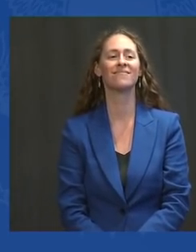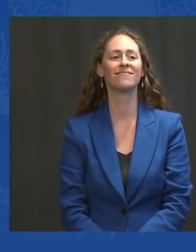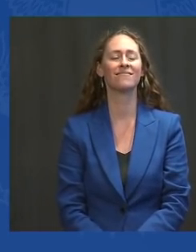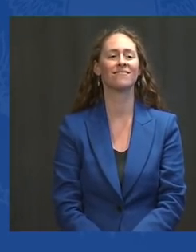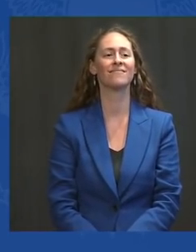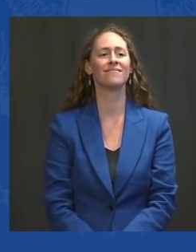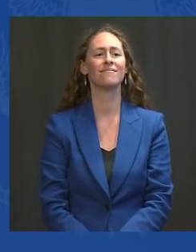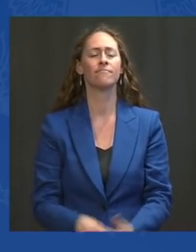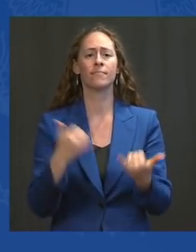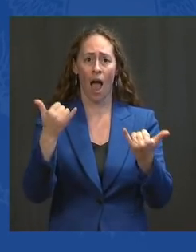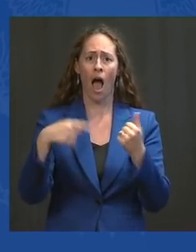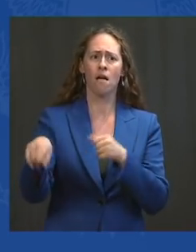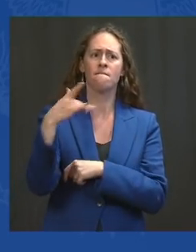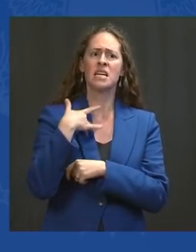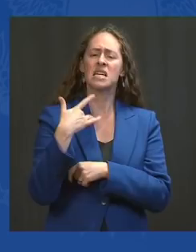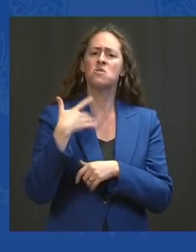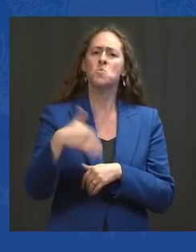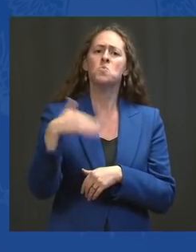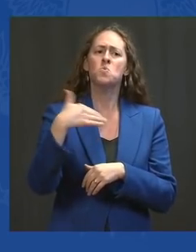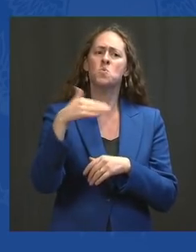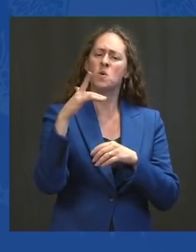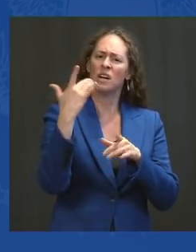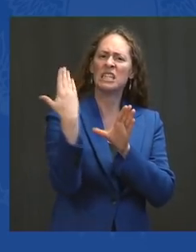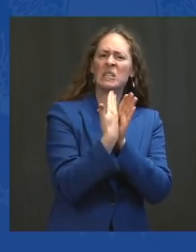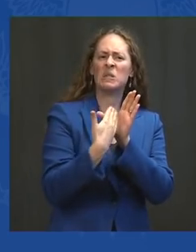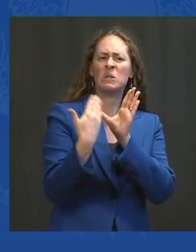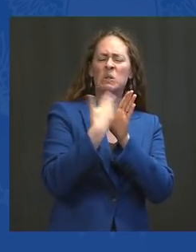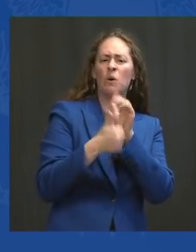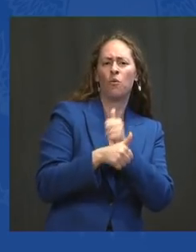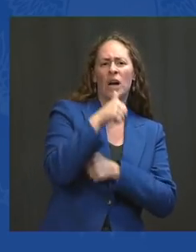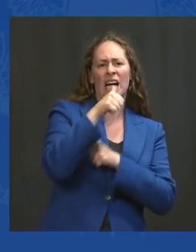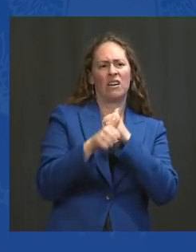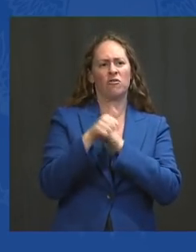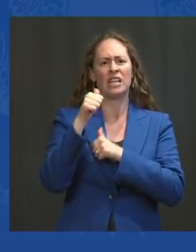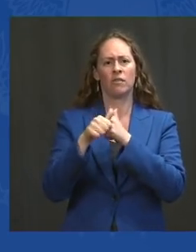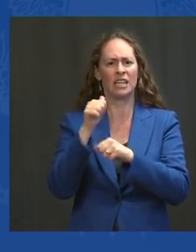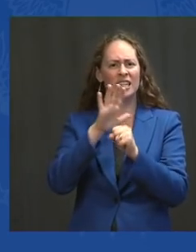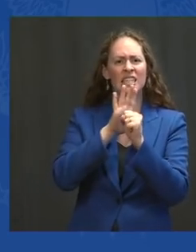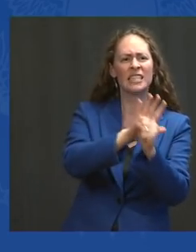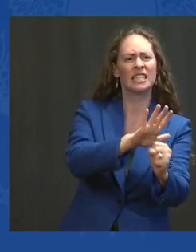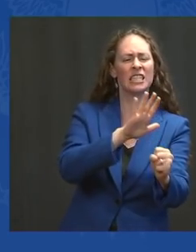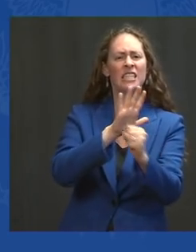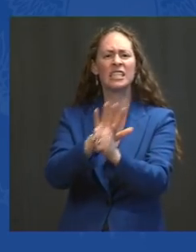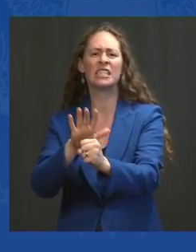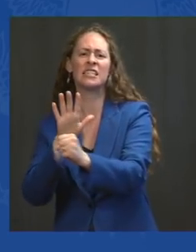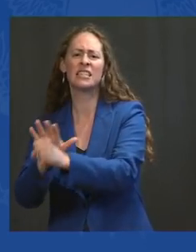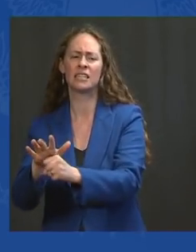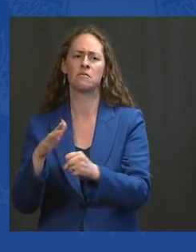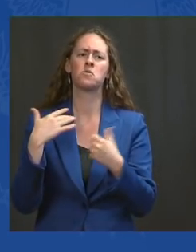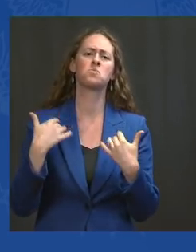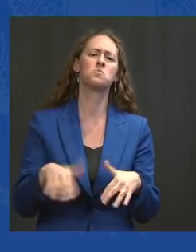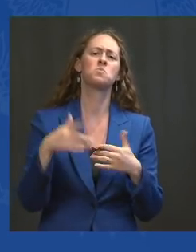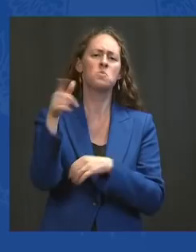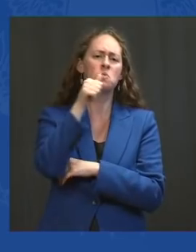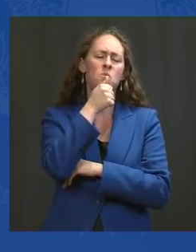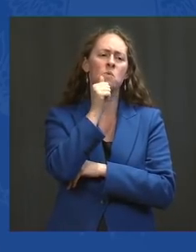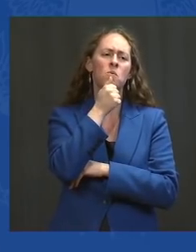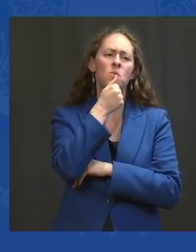physical threats, intimidation, and pressure. They did so with unyielding courage and faith